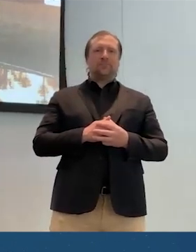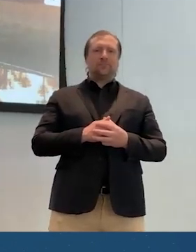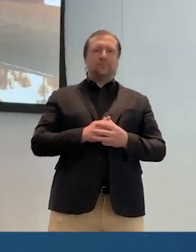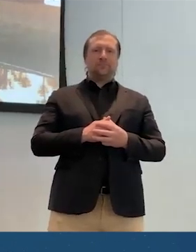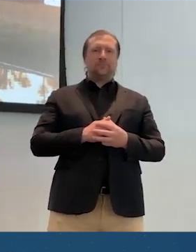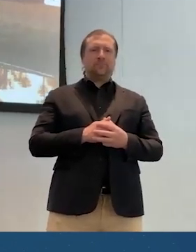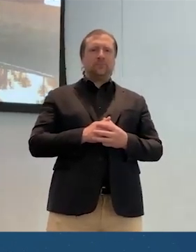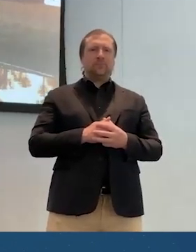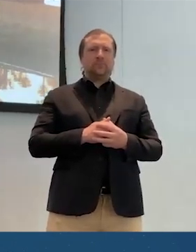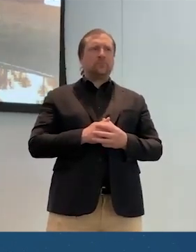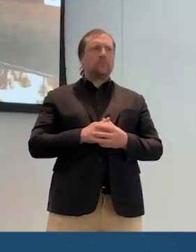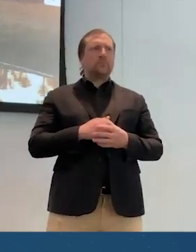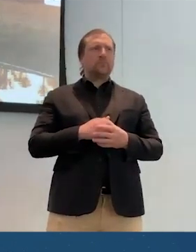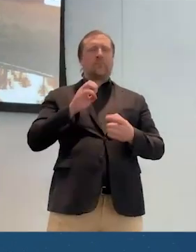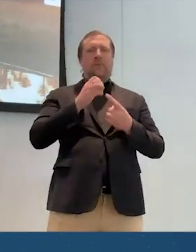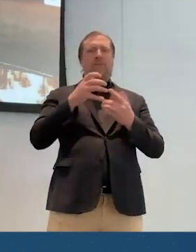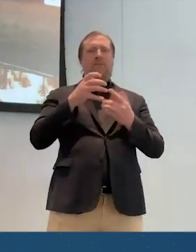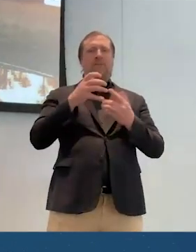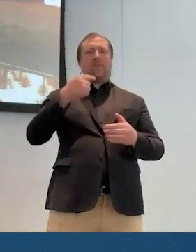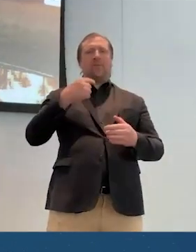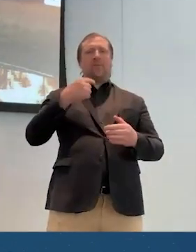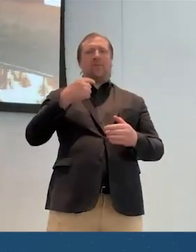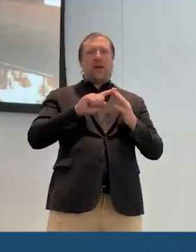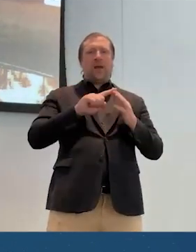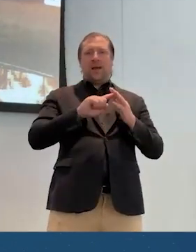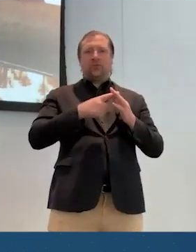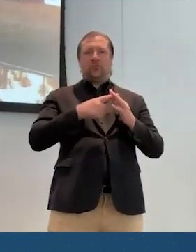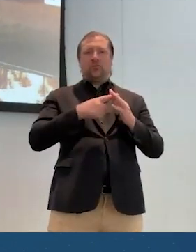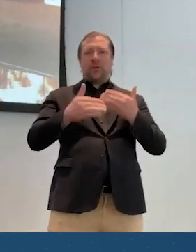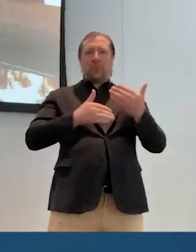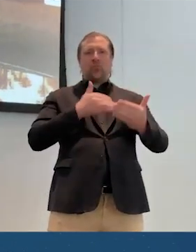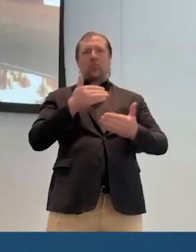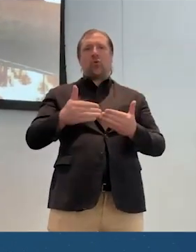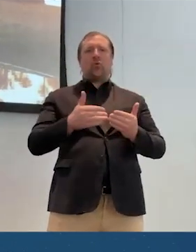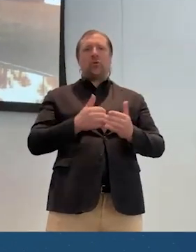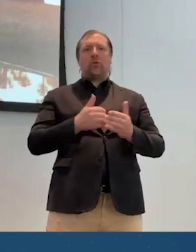As the study progressed, improvement in voice recognition